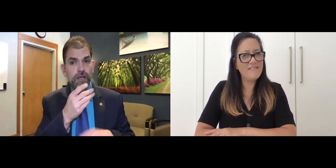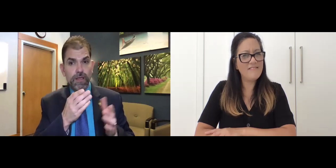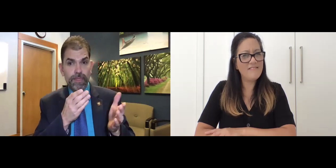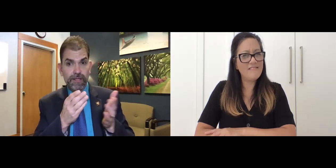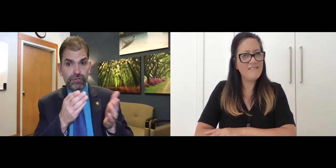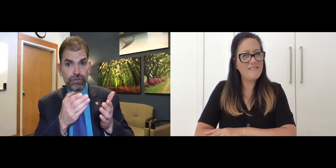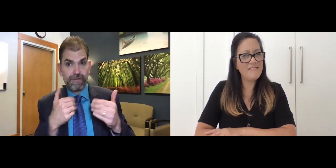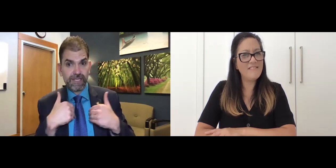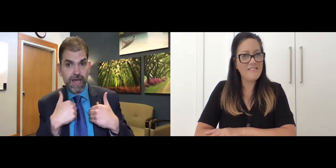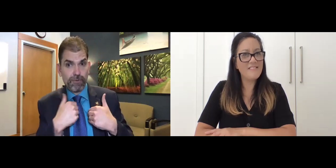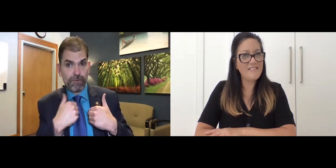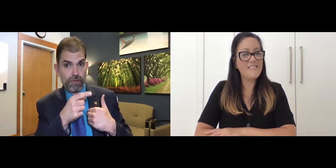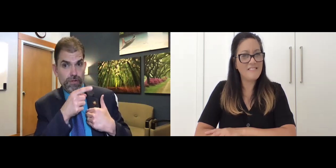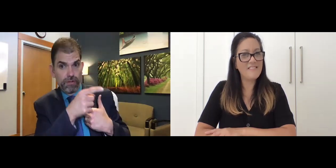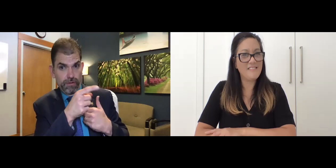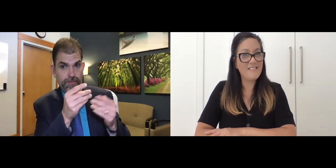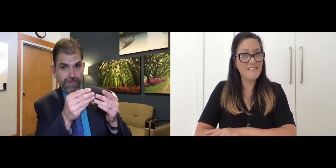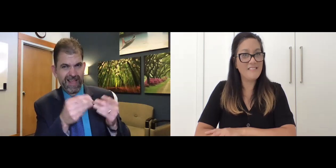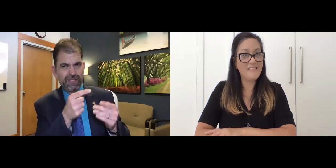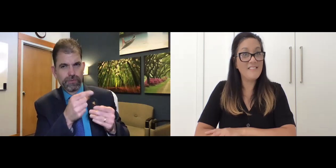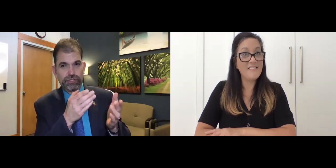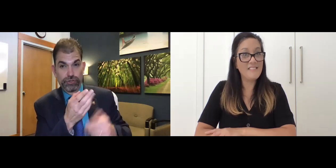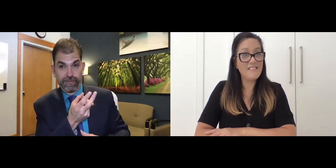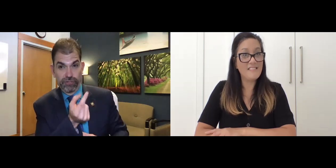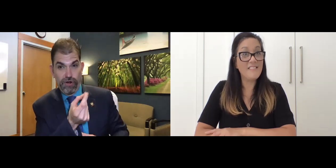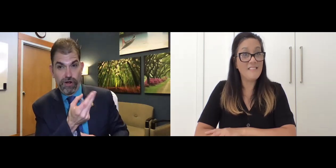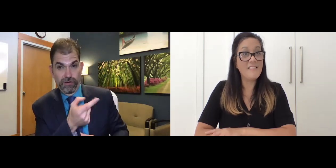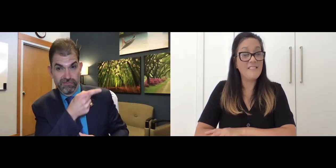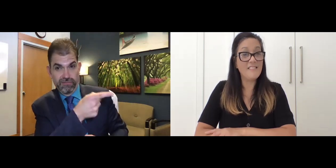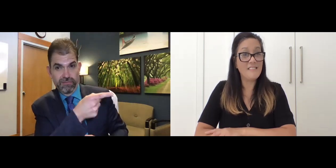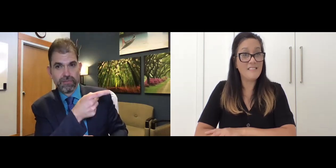animal. A service animal in this case